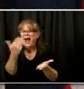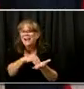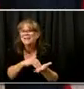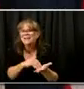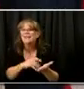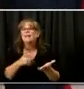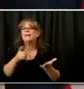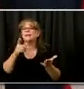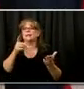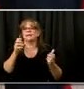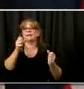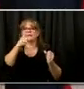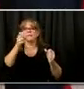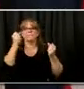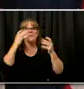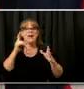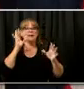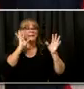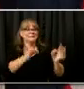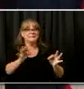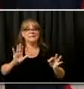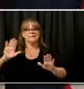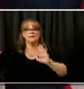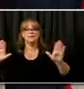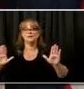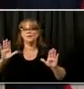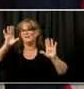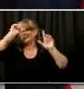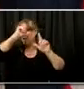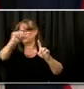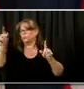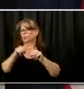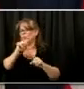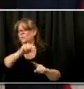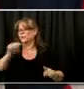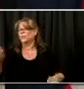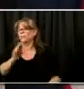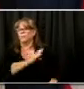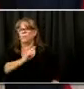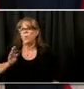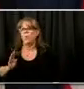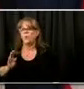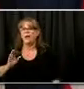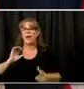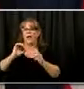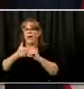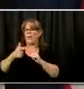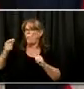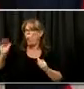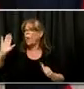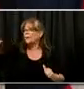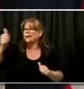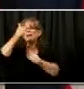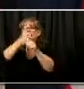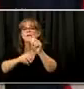about. What is the current schedule they have and what does attendance look like? But we are seeing,